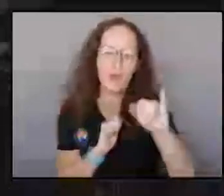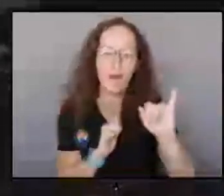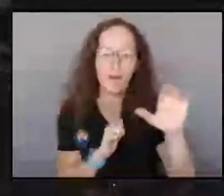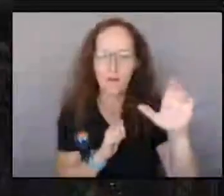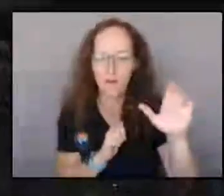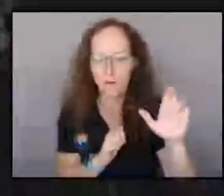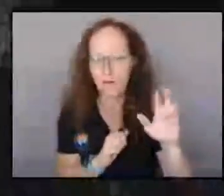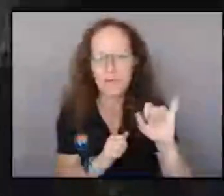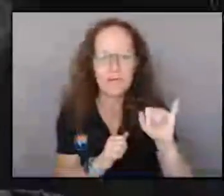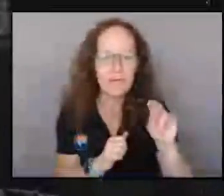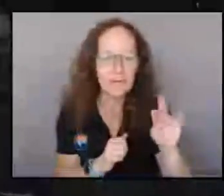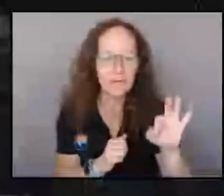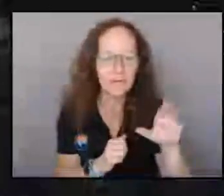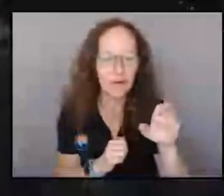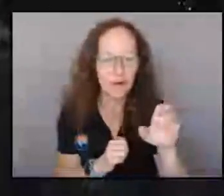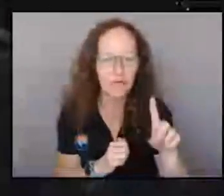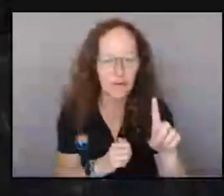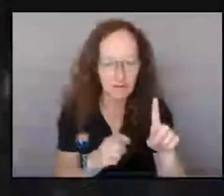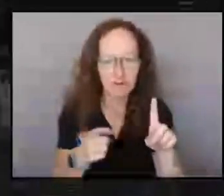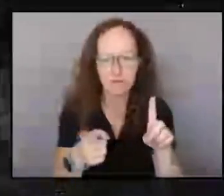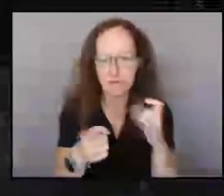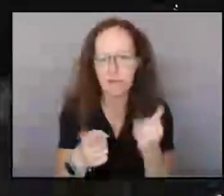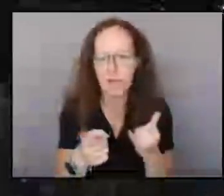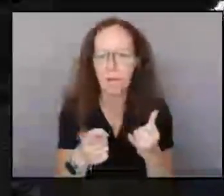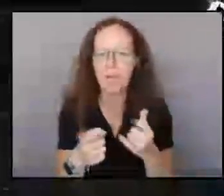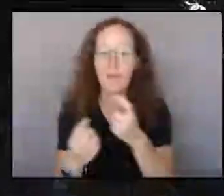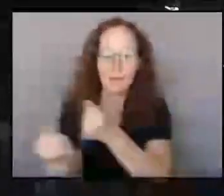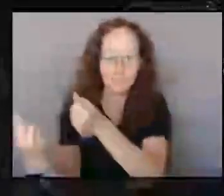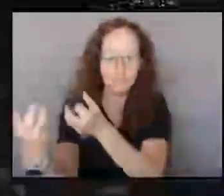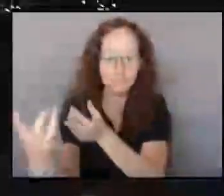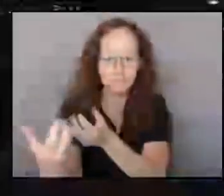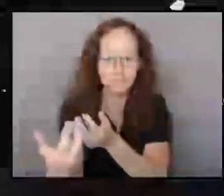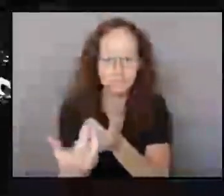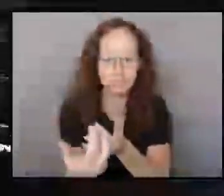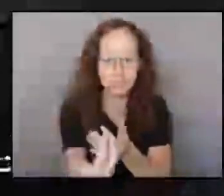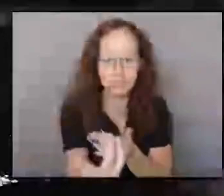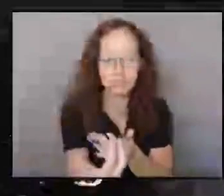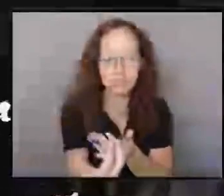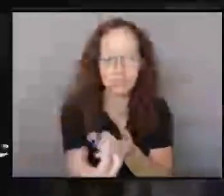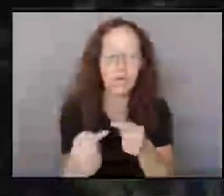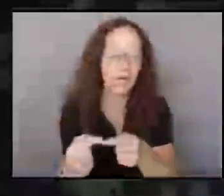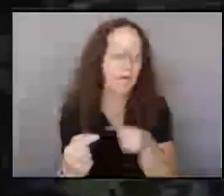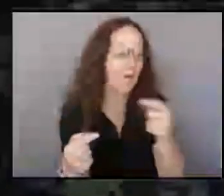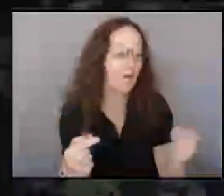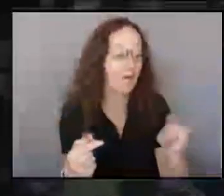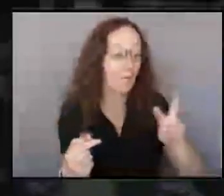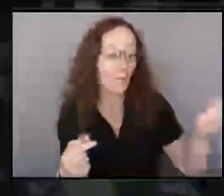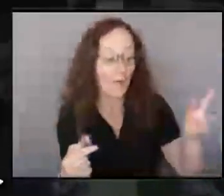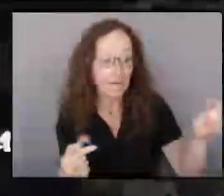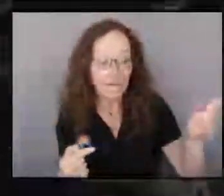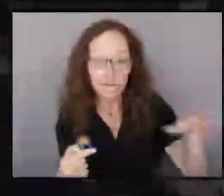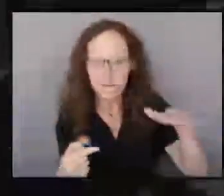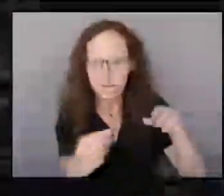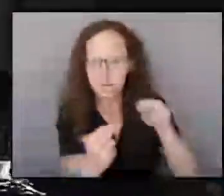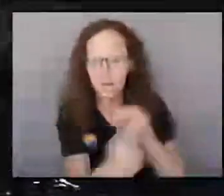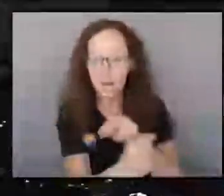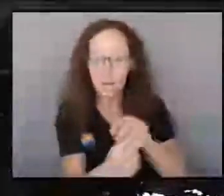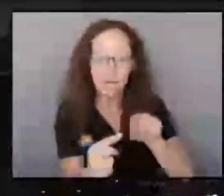THE WEST SIDES OF THE HIGHWAY THERE IS ABSOLUTELY NO HEAT SIGNATURES WHATSOEVER, BUT THESE SPECIFIC ONES --